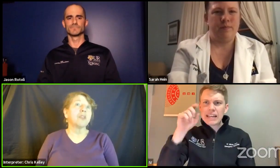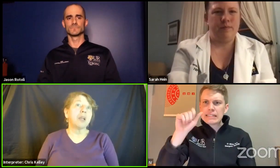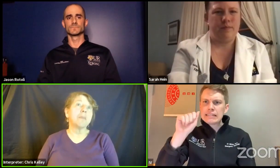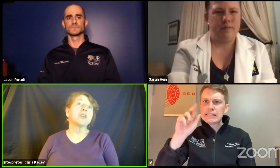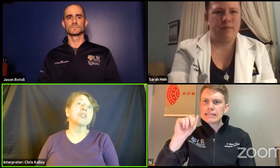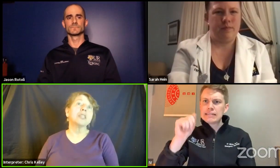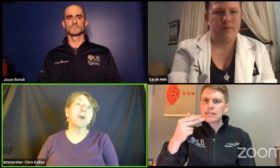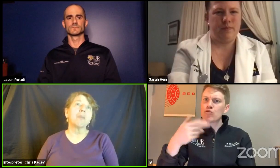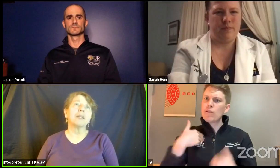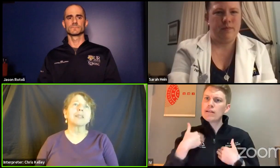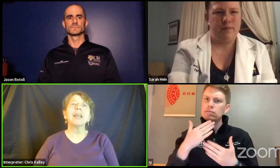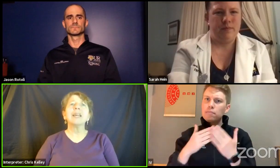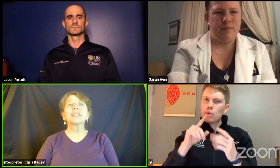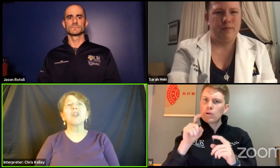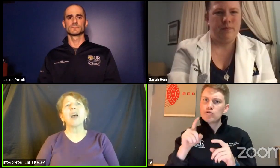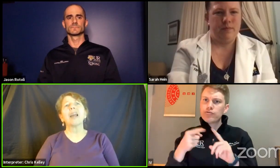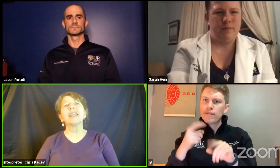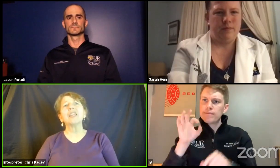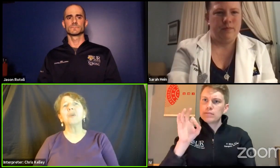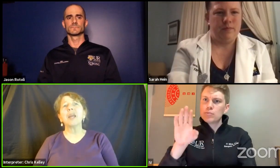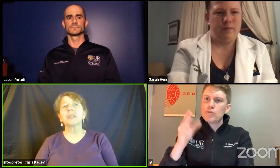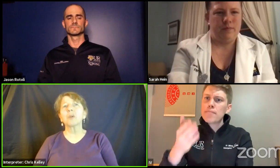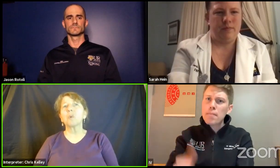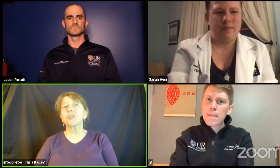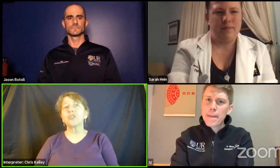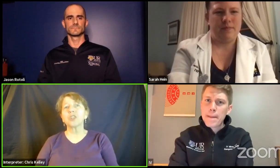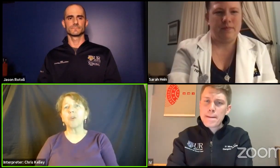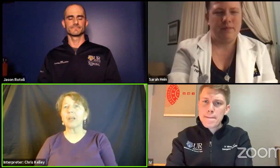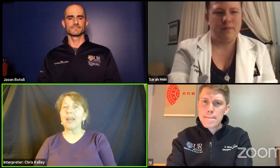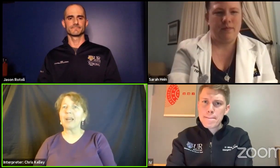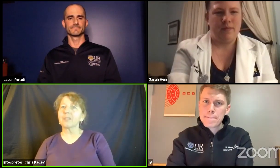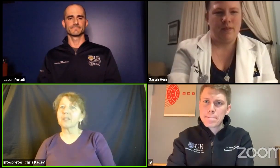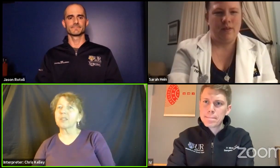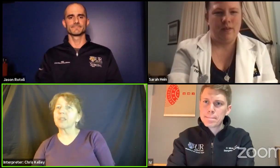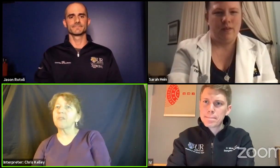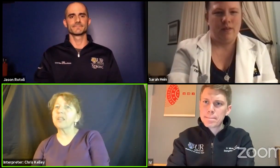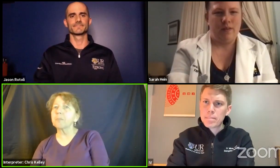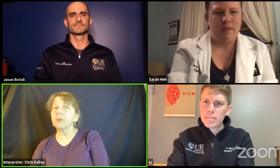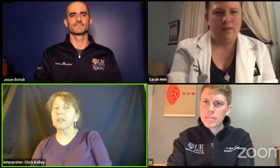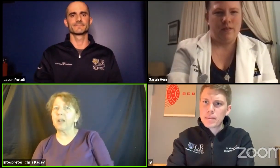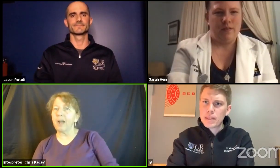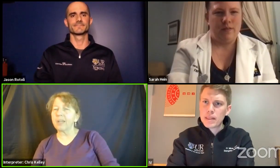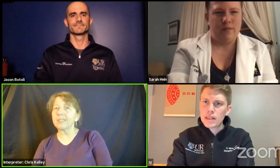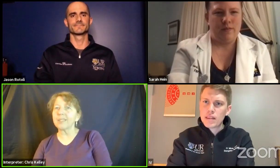COVID but we still had to take care of individuals who had chest pains, heart problems,